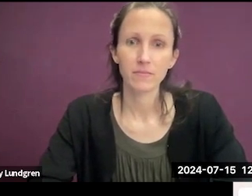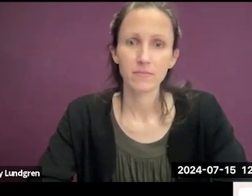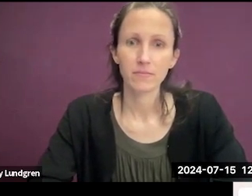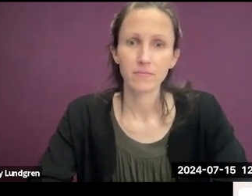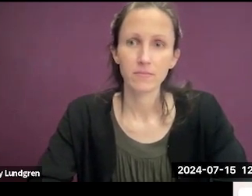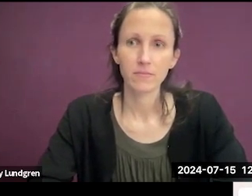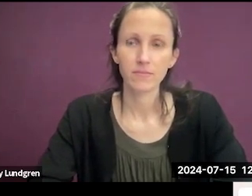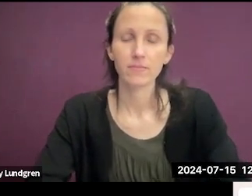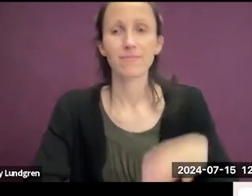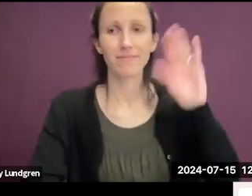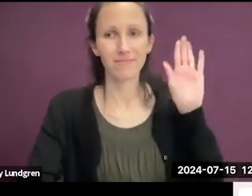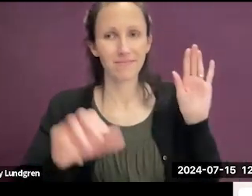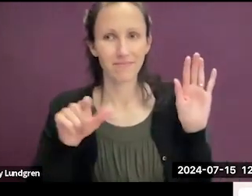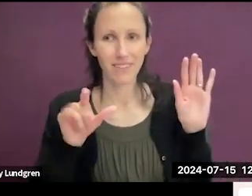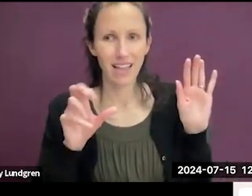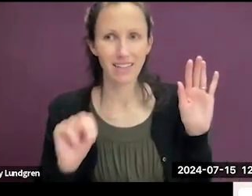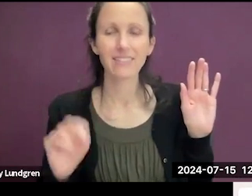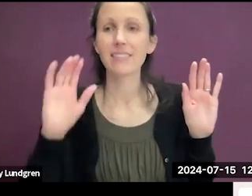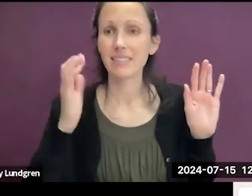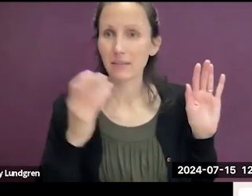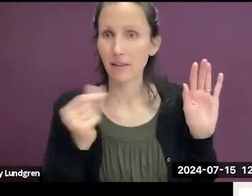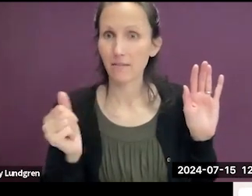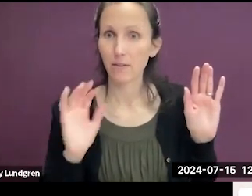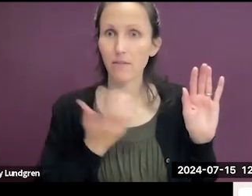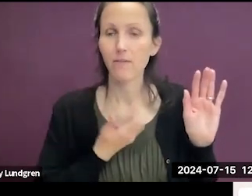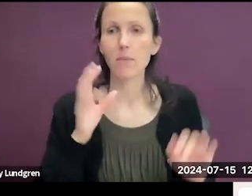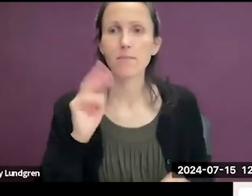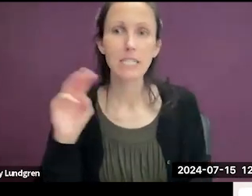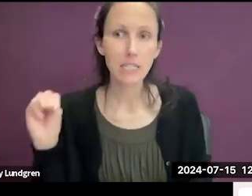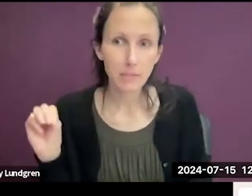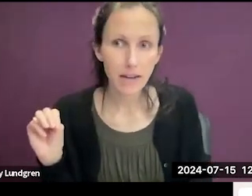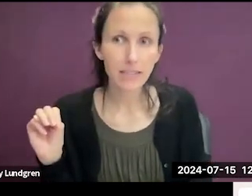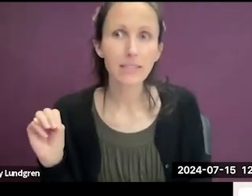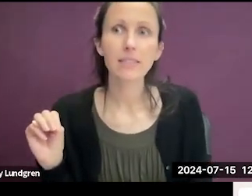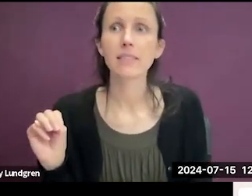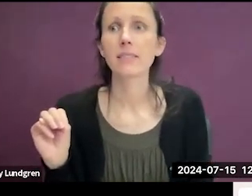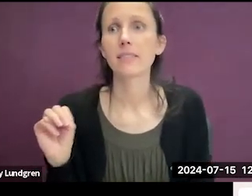[Allison] This is Allison. It looks like a few of our, perhaps, Michigan Medicine employees